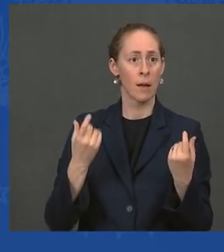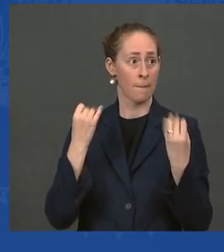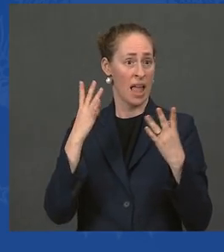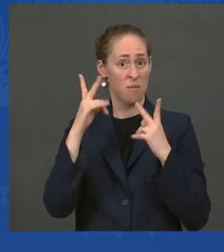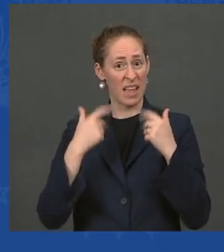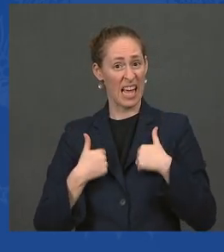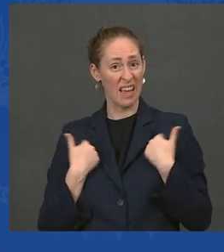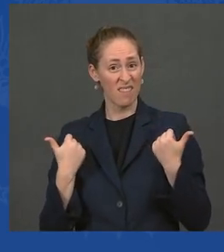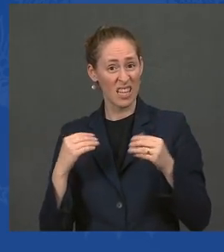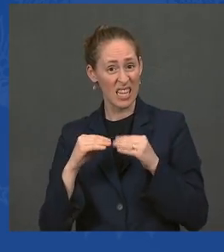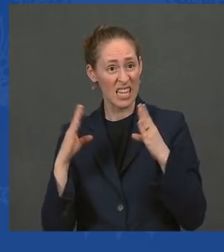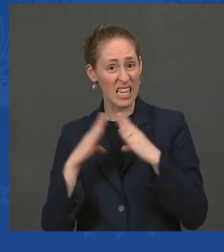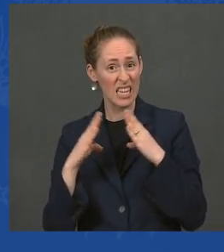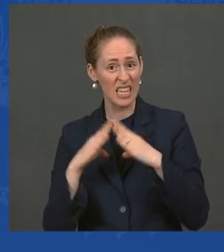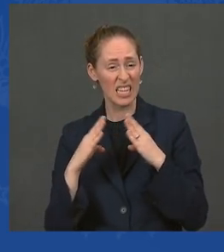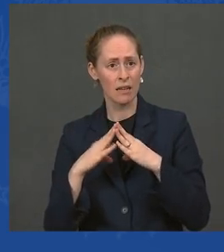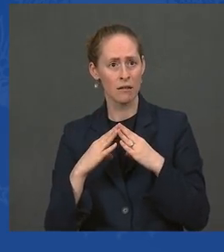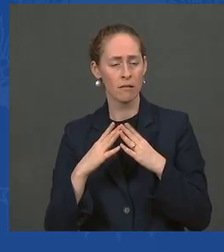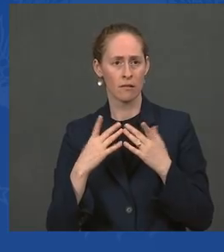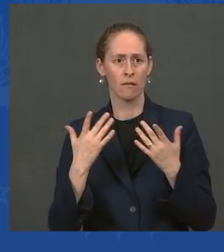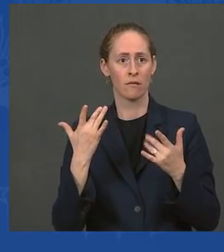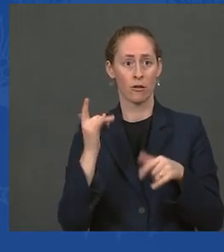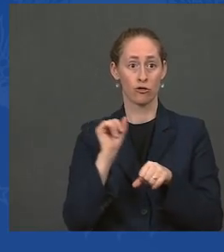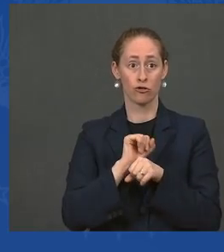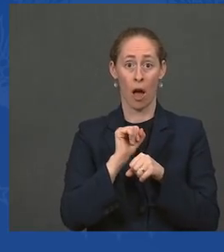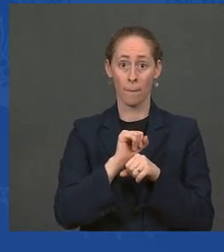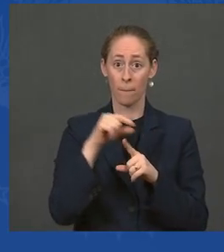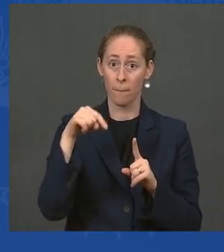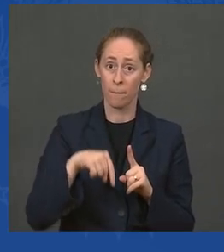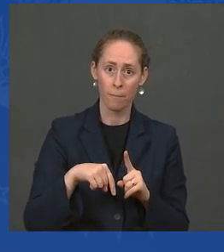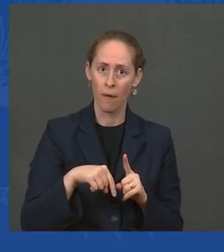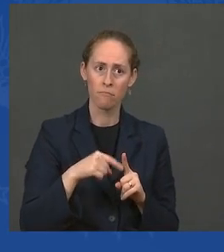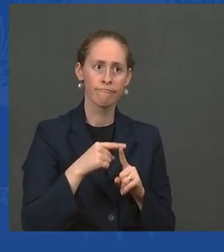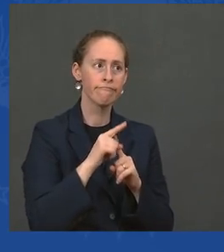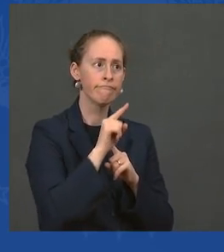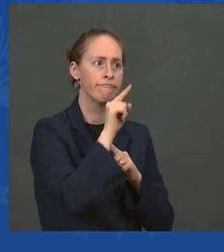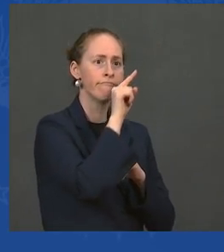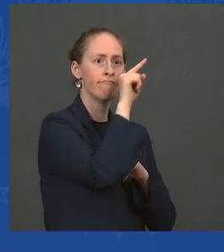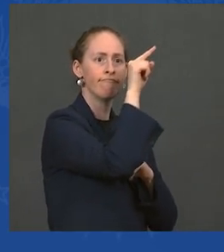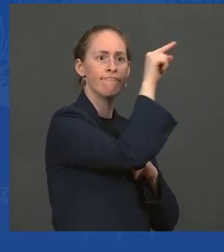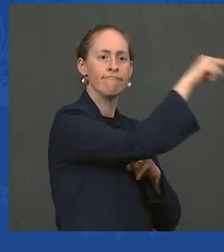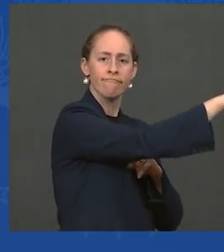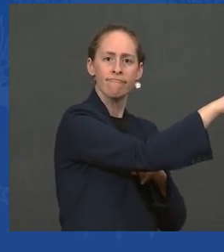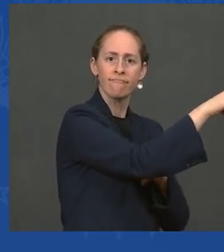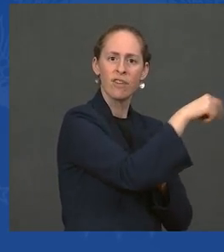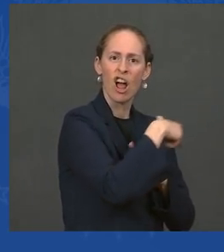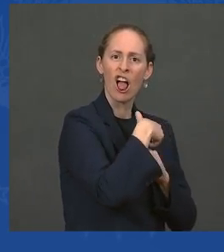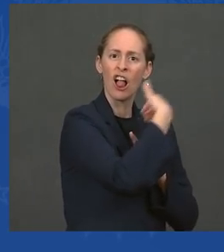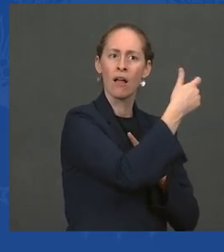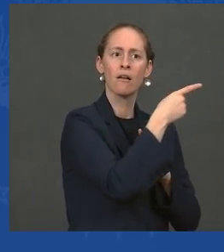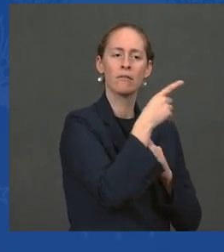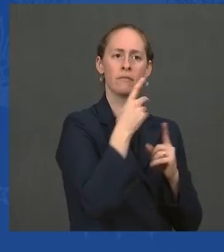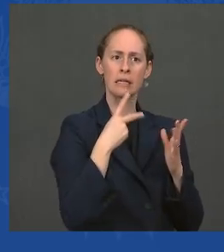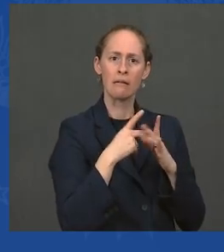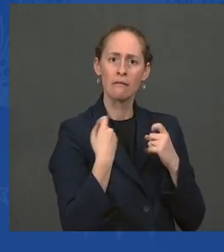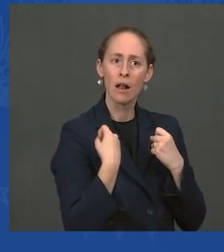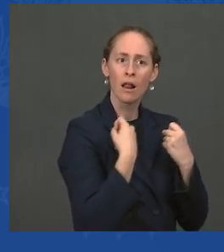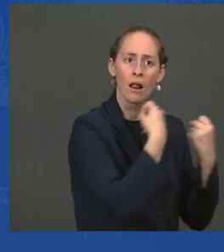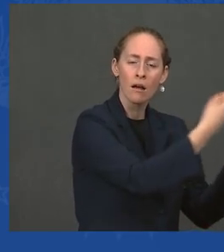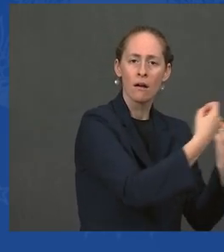their jobs are out of town, no longer in town. No longer in town. But 65 percent do not own an automobile.